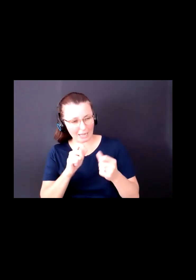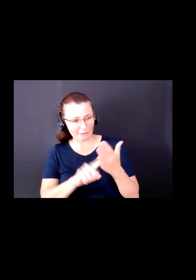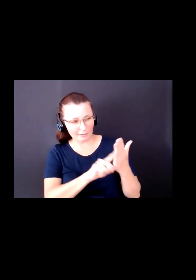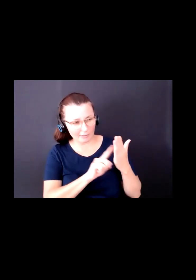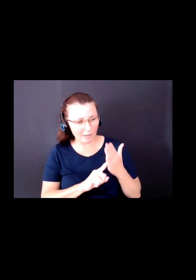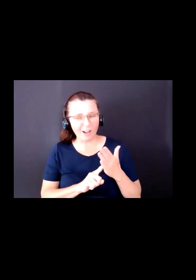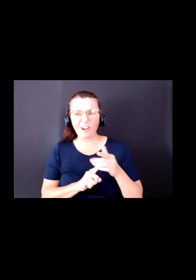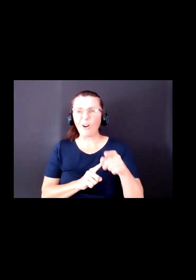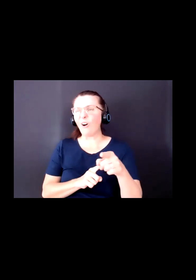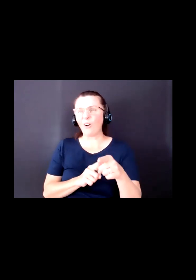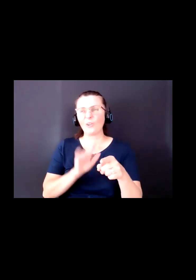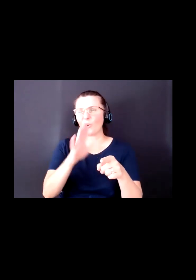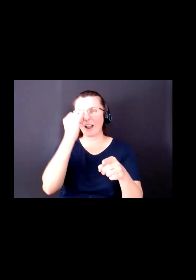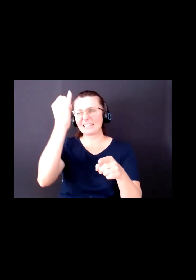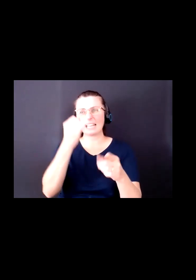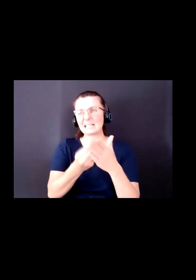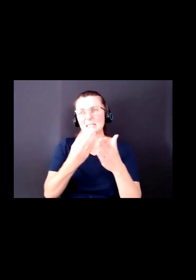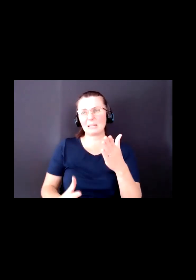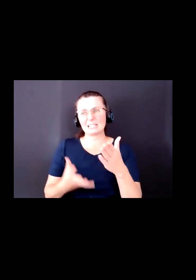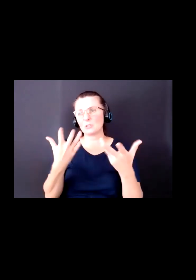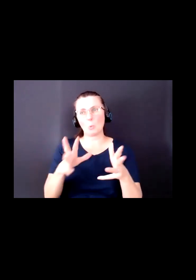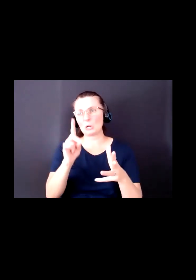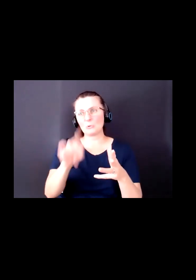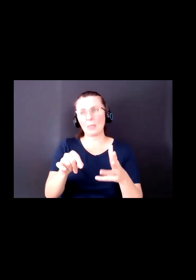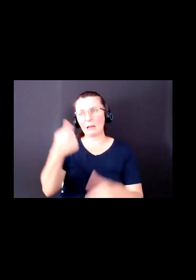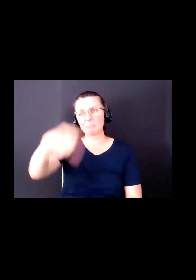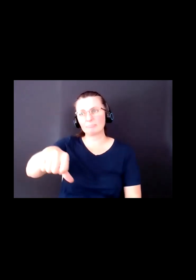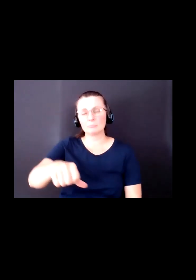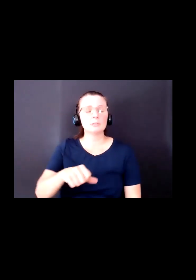and we don't want to do it. They must give primary consideration.